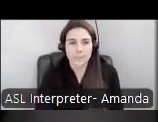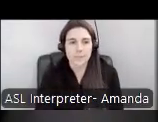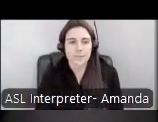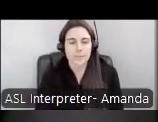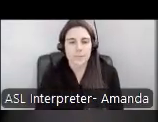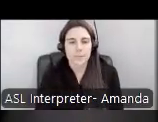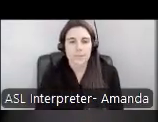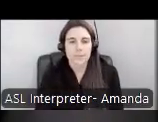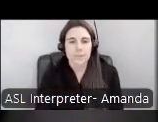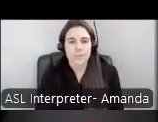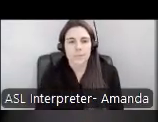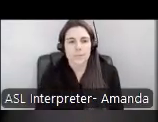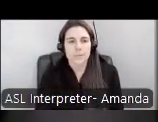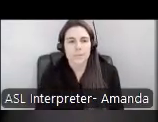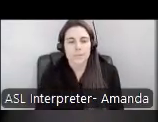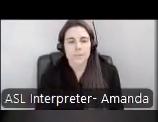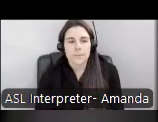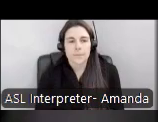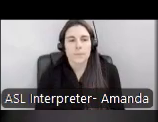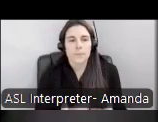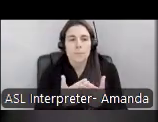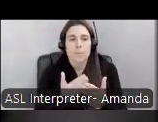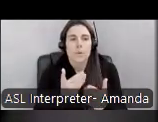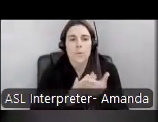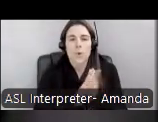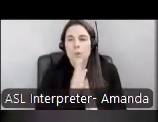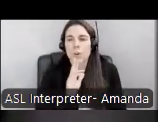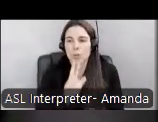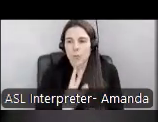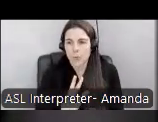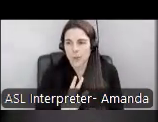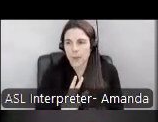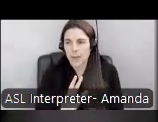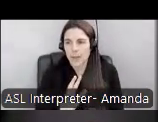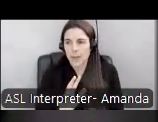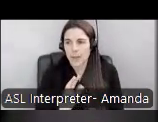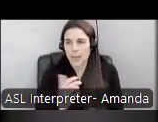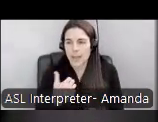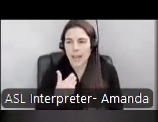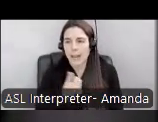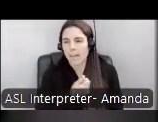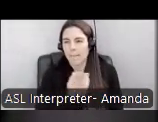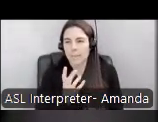He before he turned three, he got just a couple months of early intervention